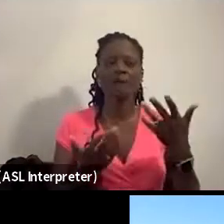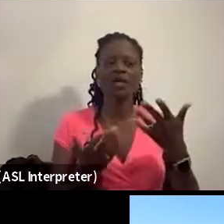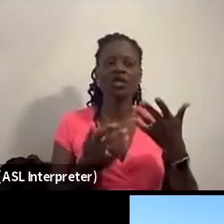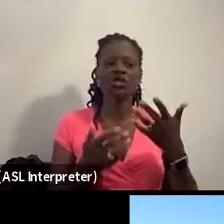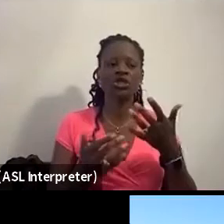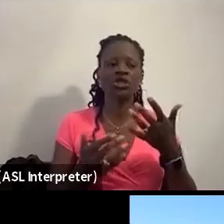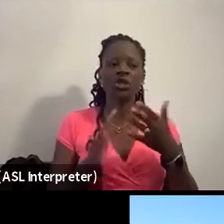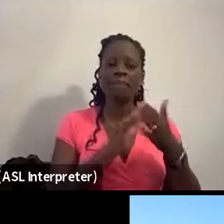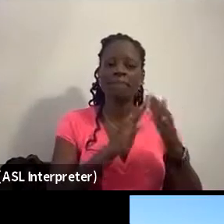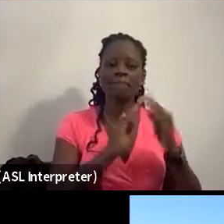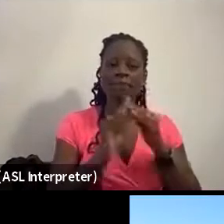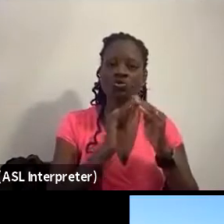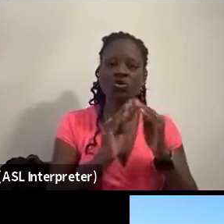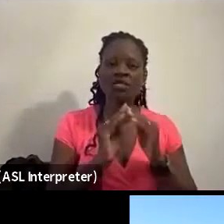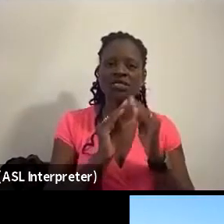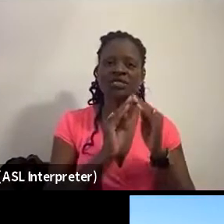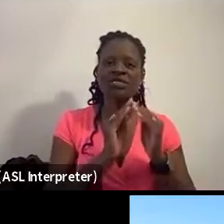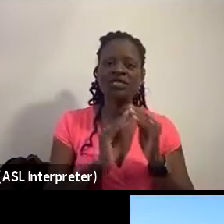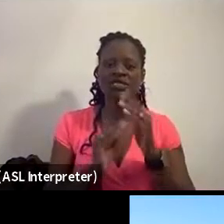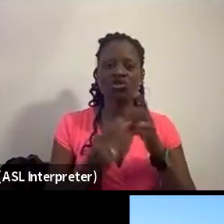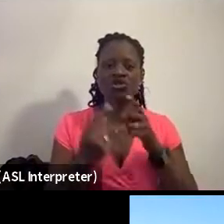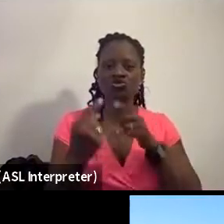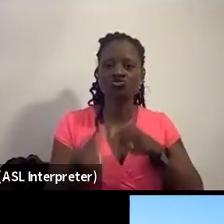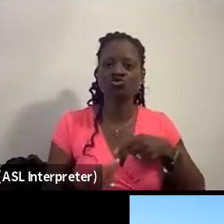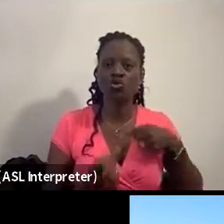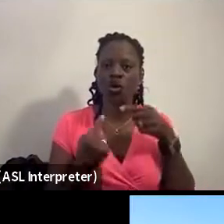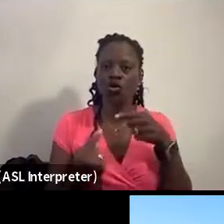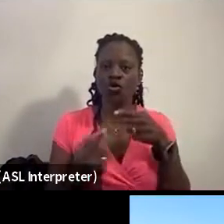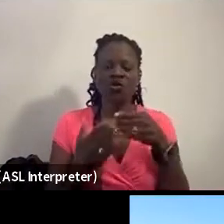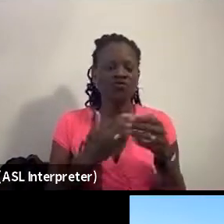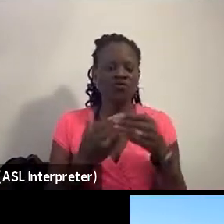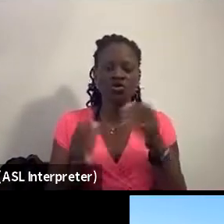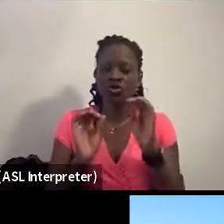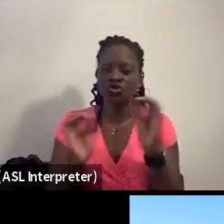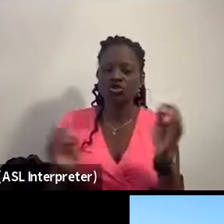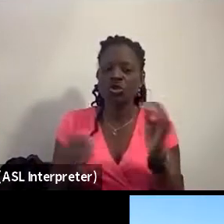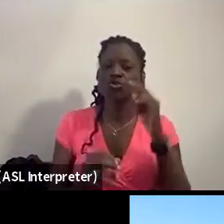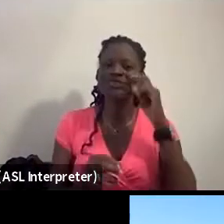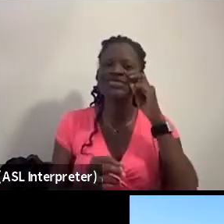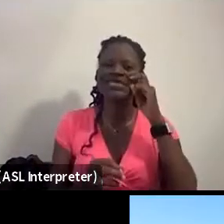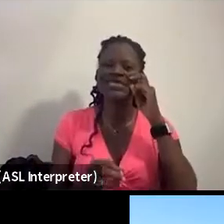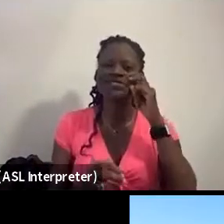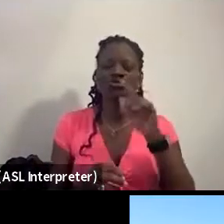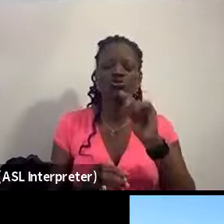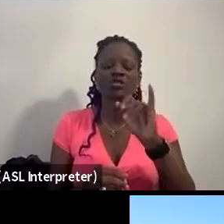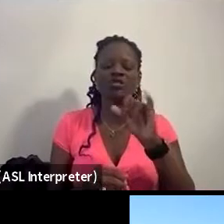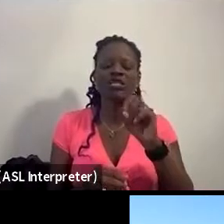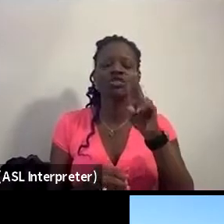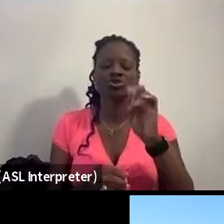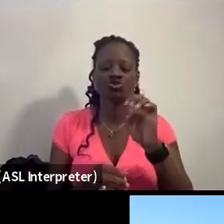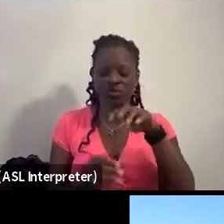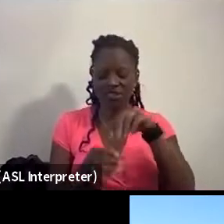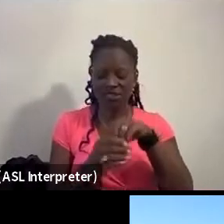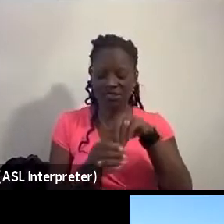while there is no fetal tissue in any of these vaccines, you know, all of science